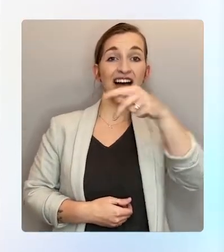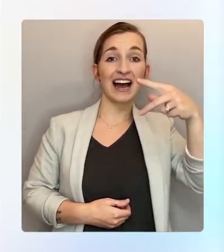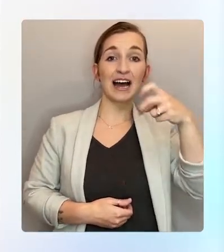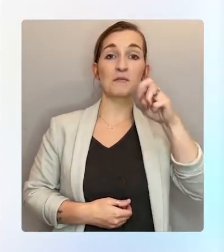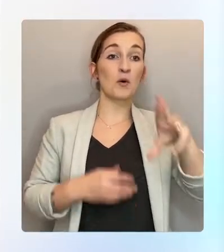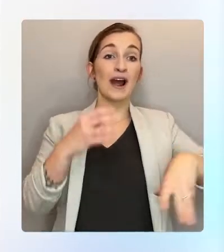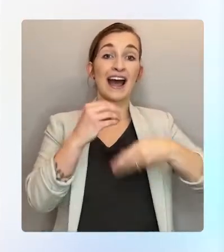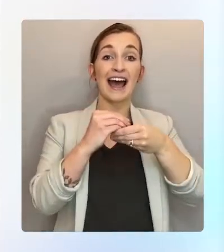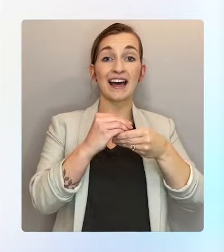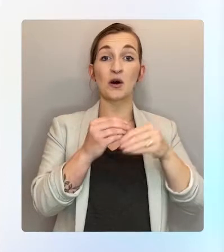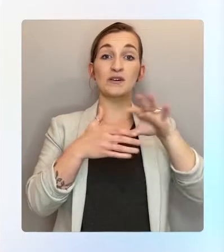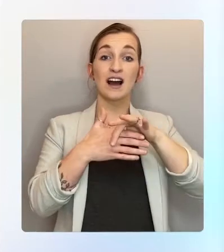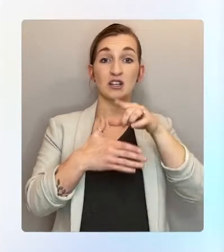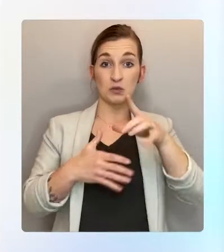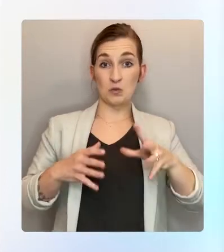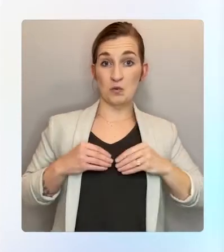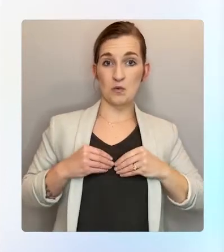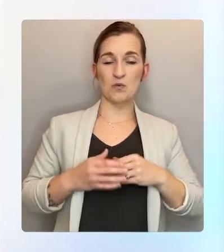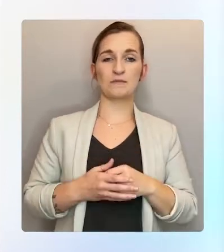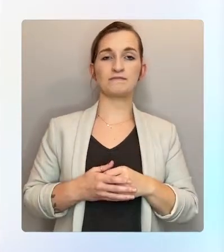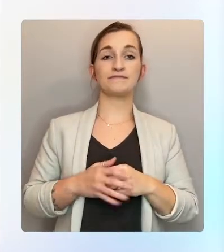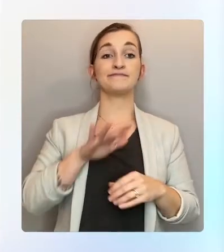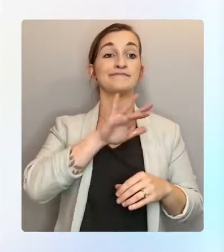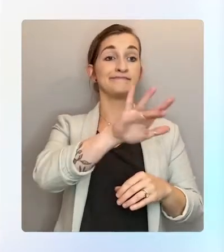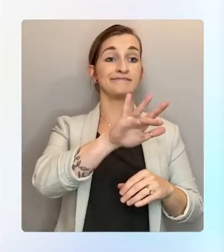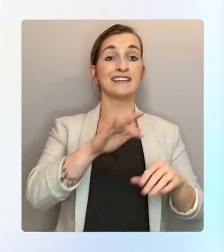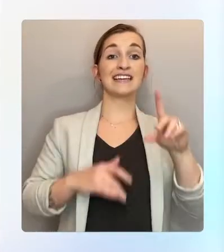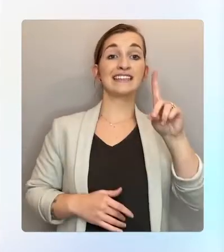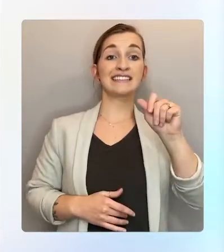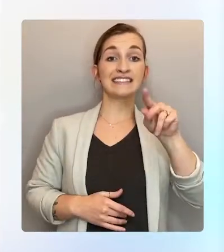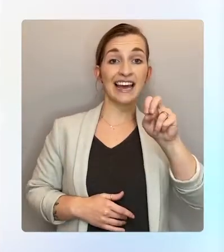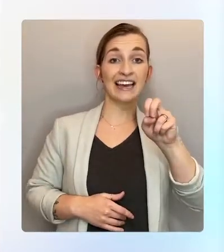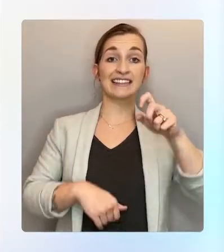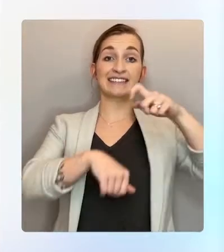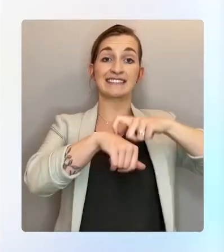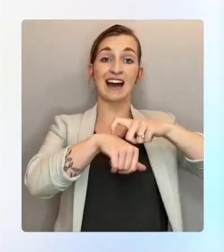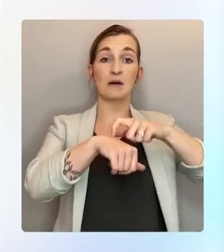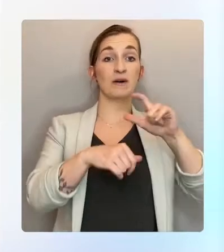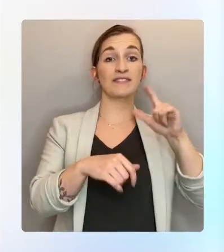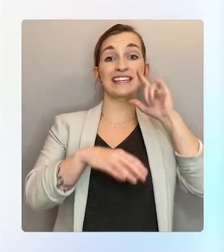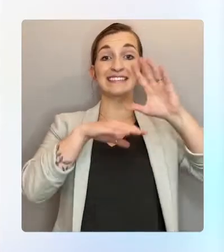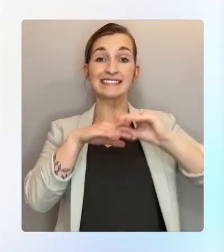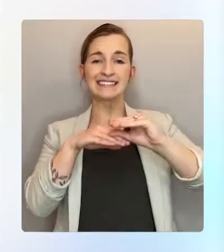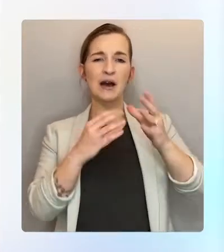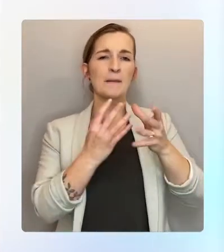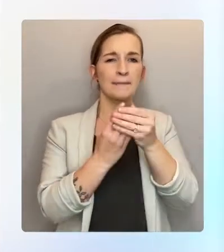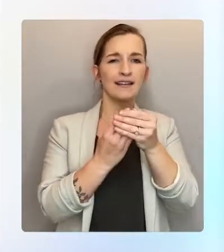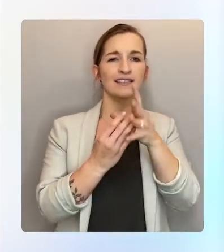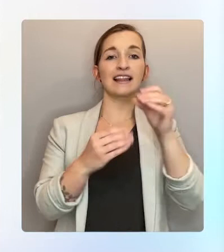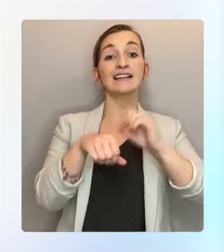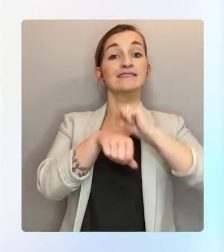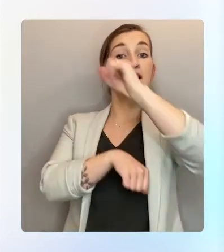Next, you'll select the date and time of the discounter bundle, and submit them for review. Upon approval, the discounter bundle